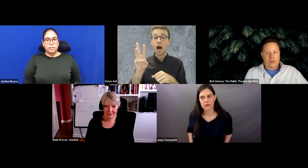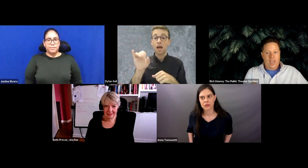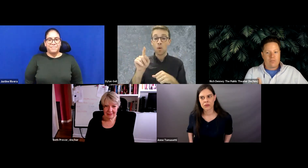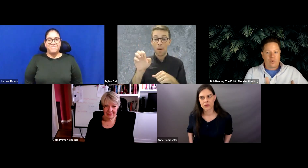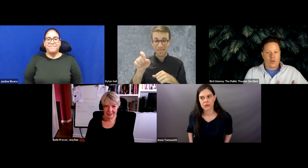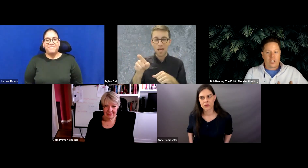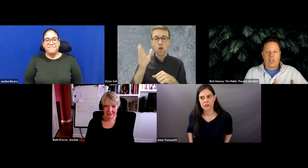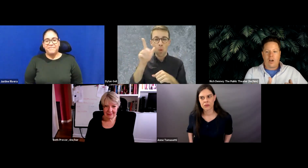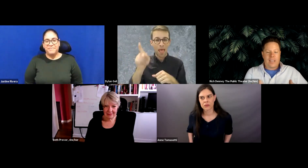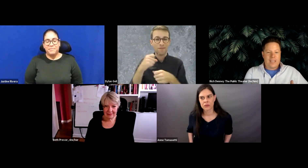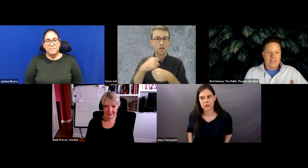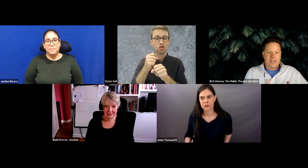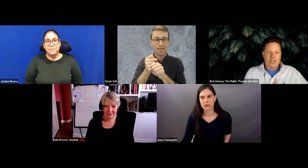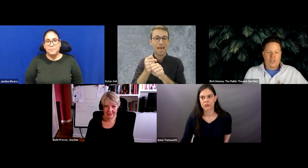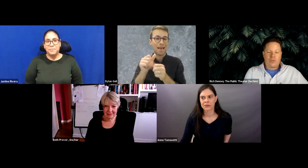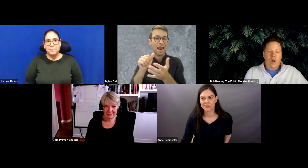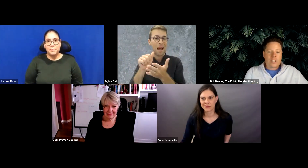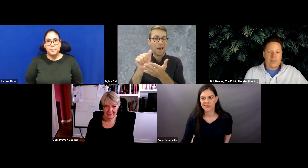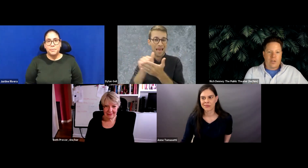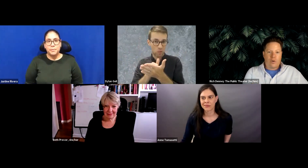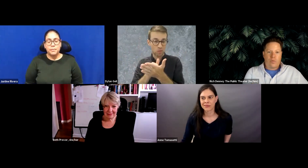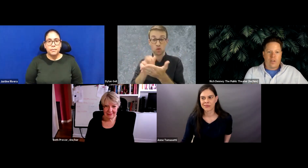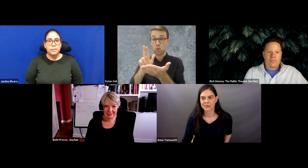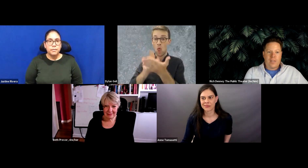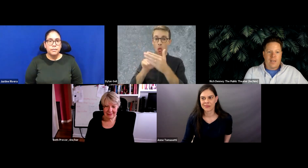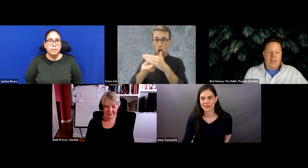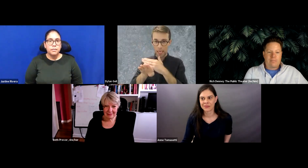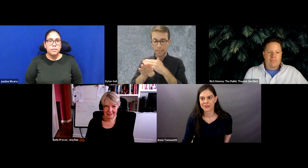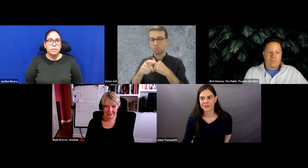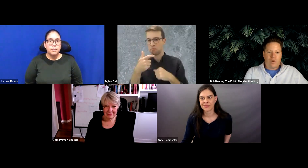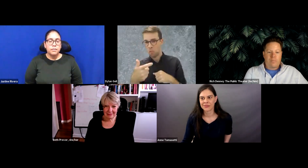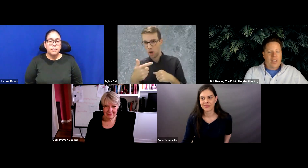Theater account or log in to watch the video. But when Beth